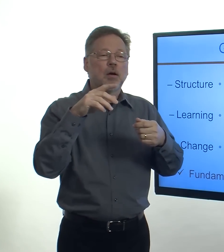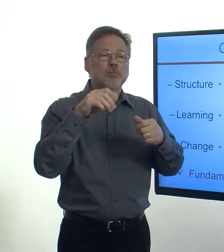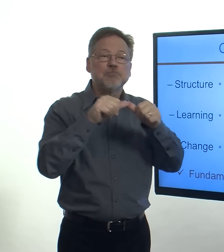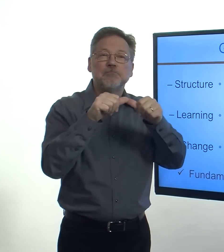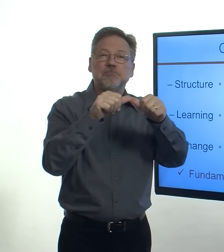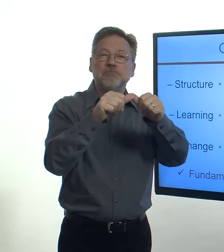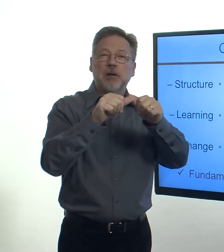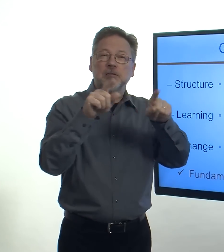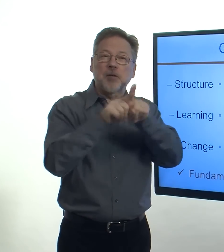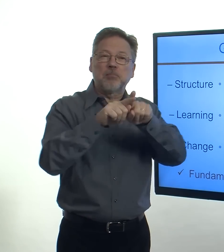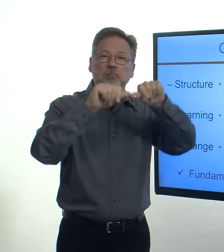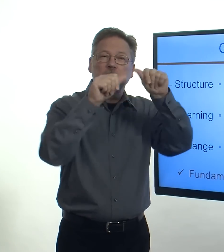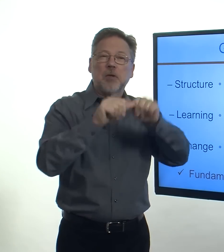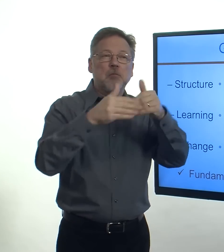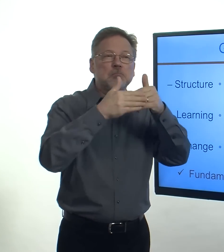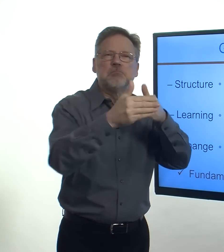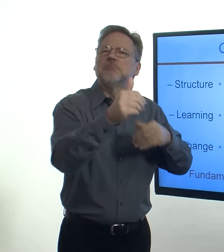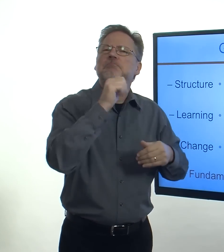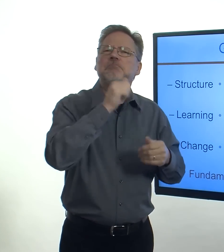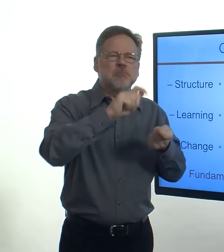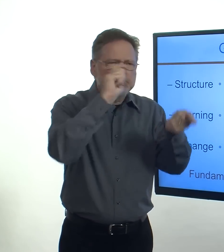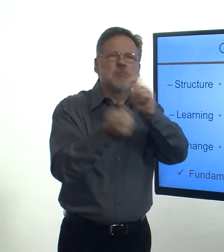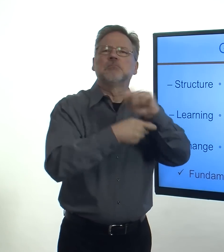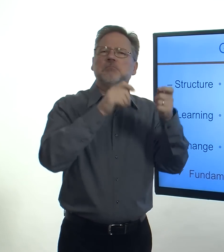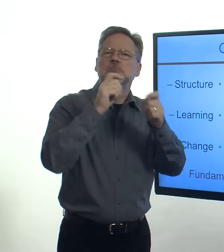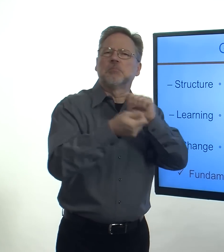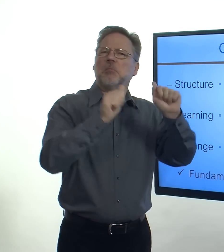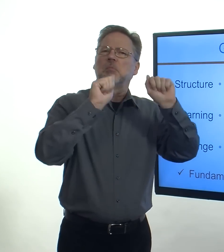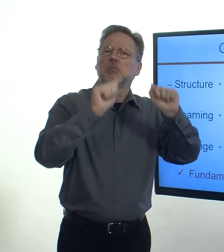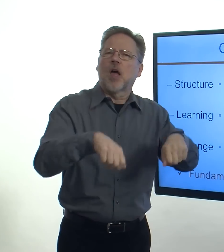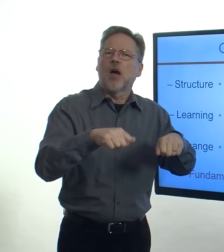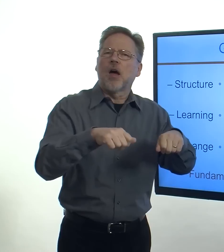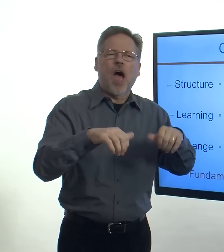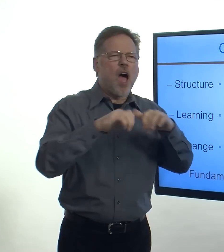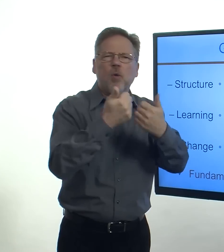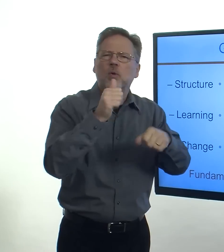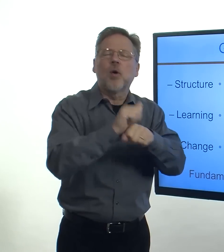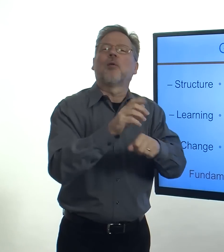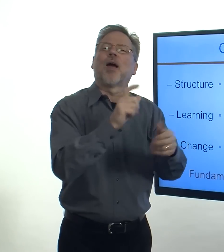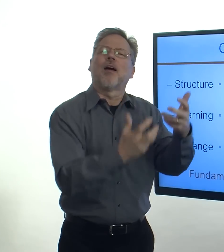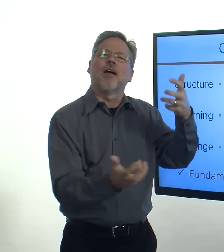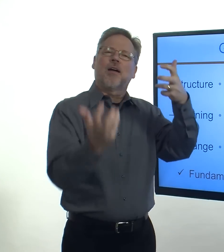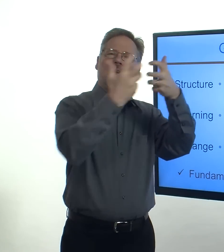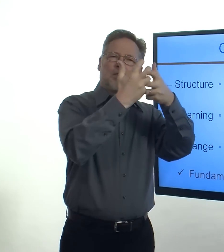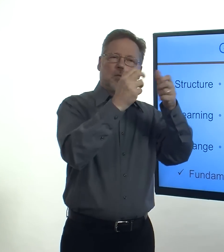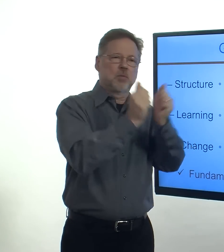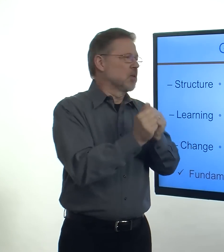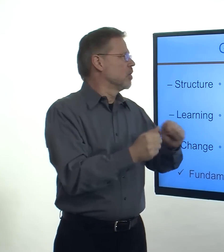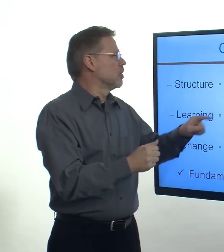used, its form may change in various ways to make it work with other layers of grammatical